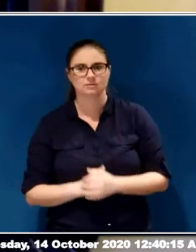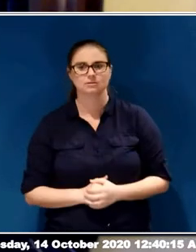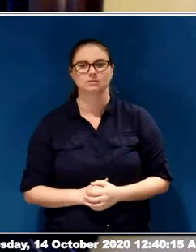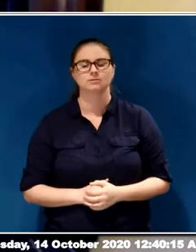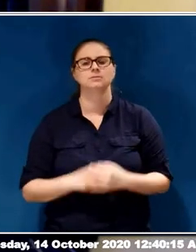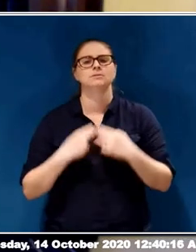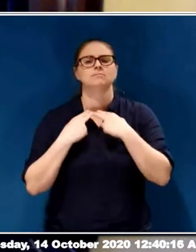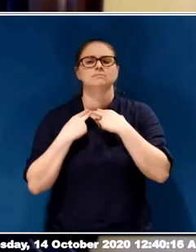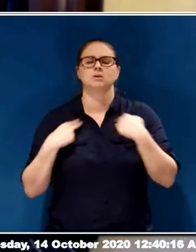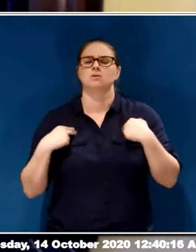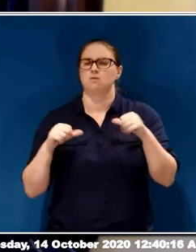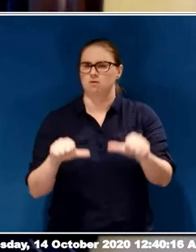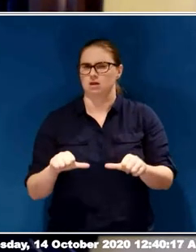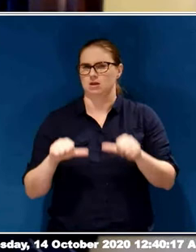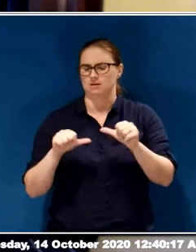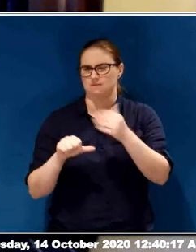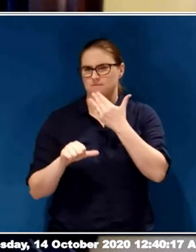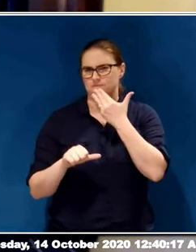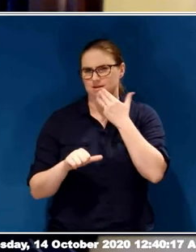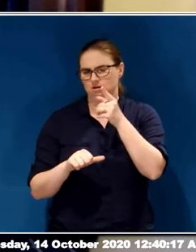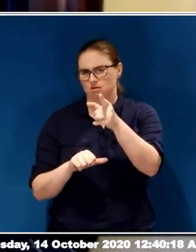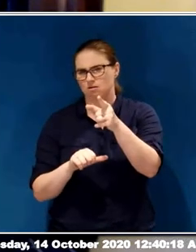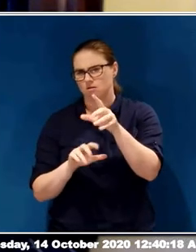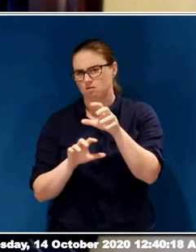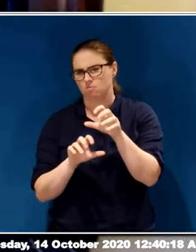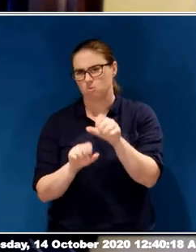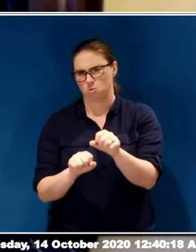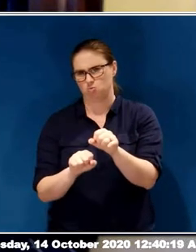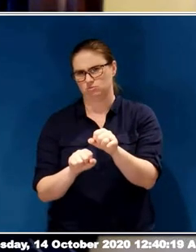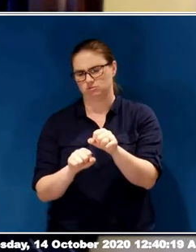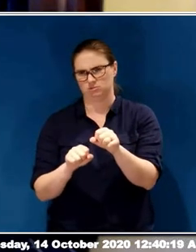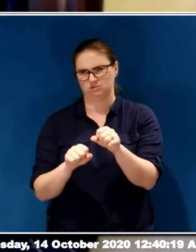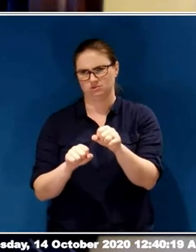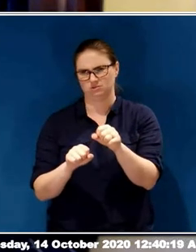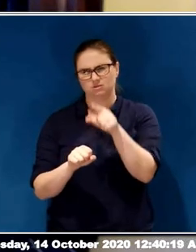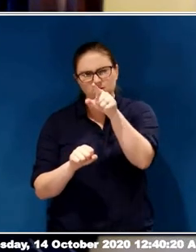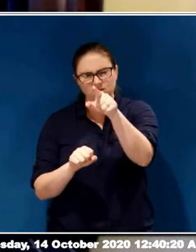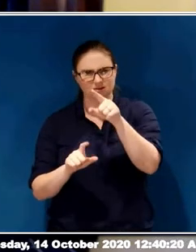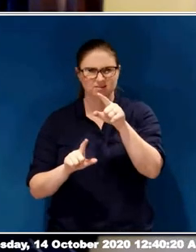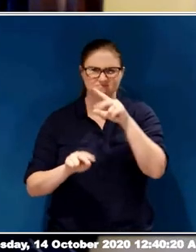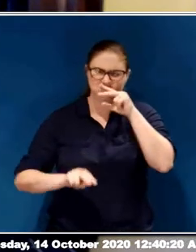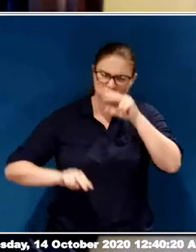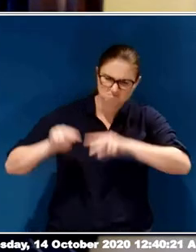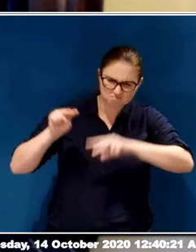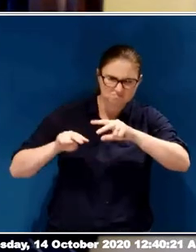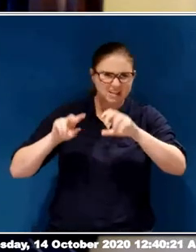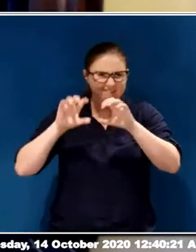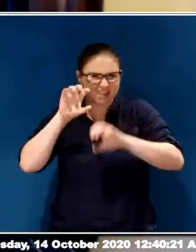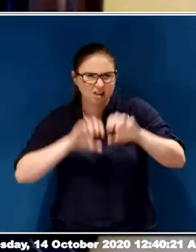By "evaluation phase", that would be a phase under which the adjustments are